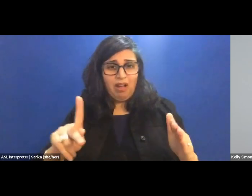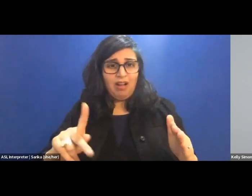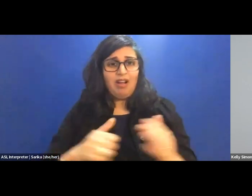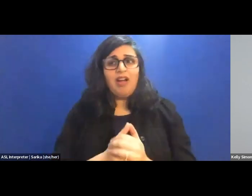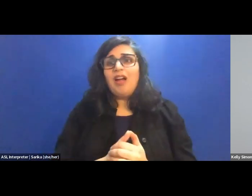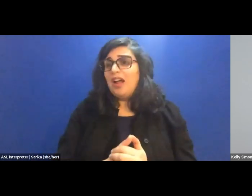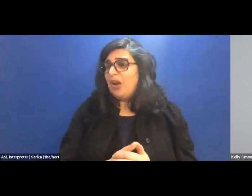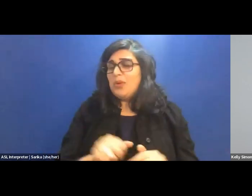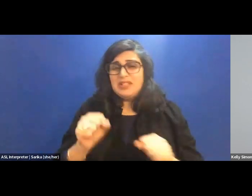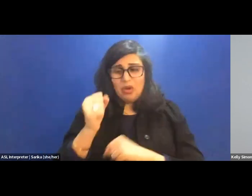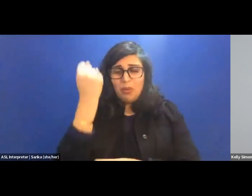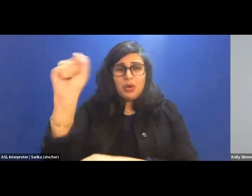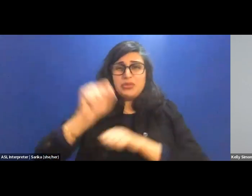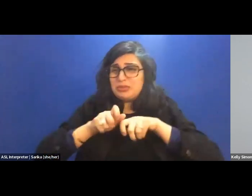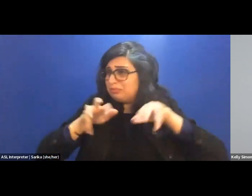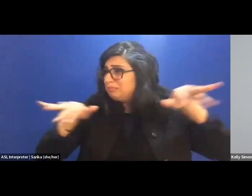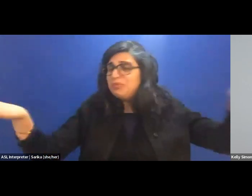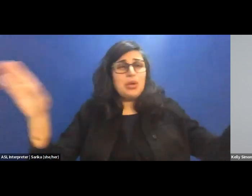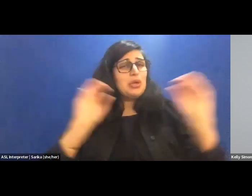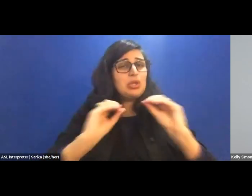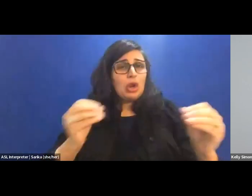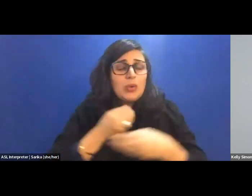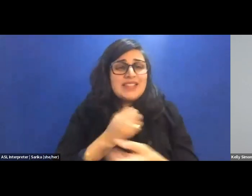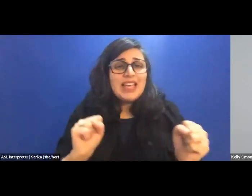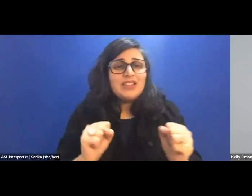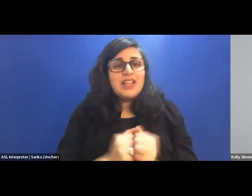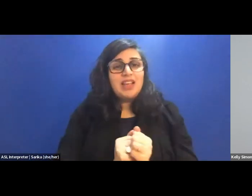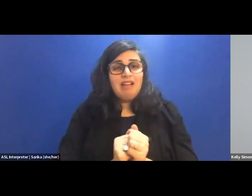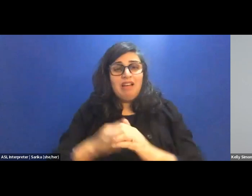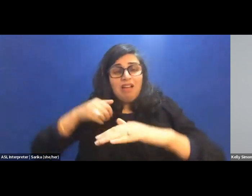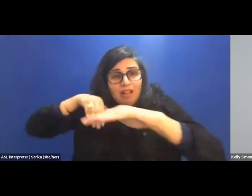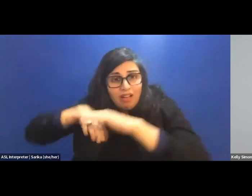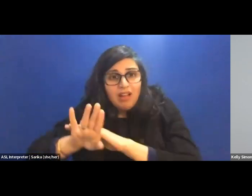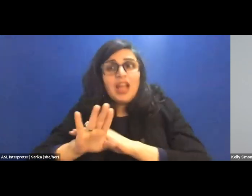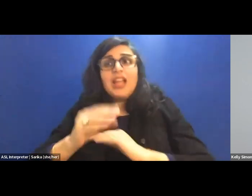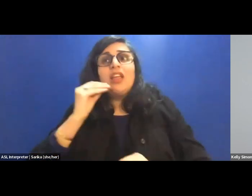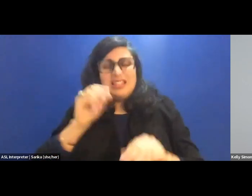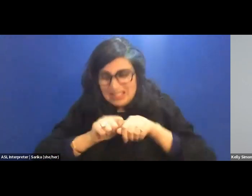expired tear gas and Thermal foggers. We saw gas from all sides with no